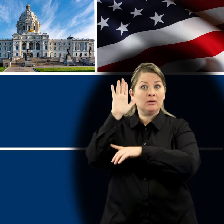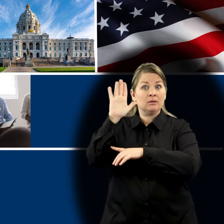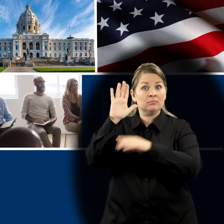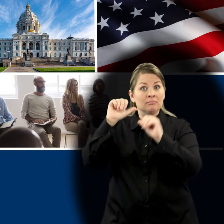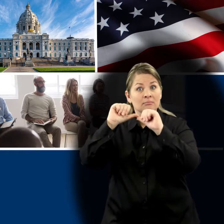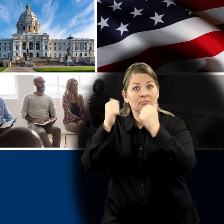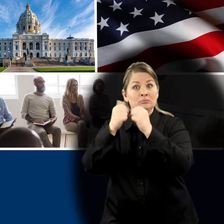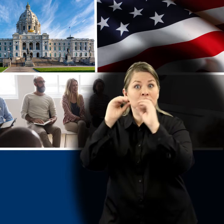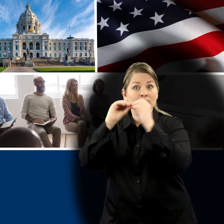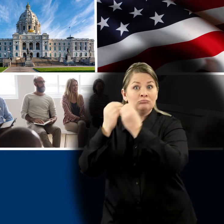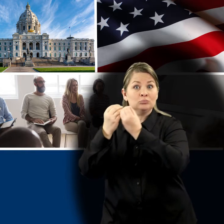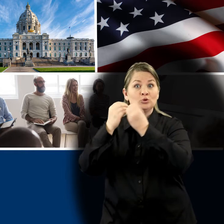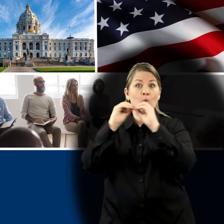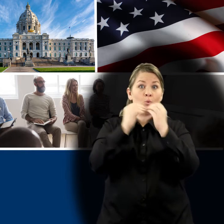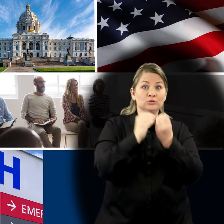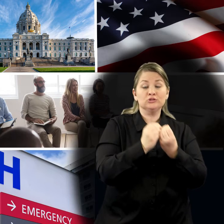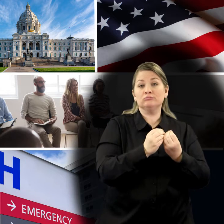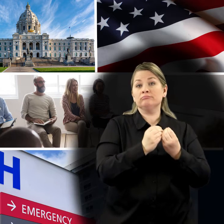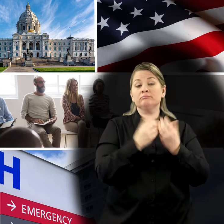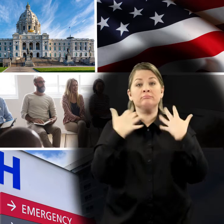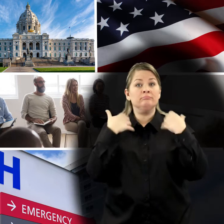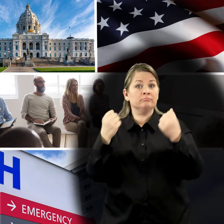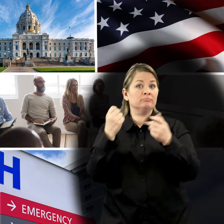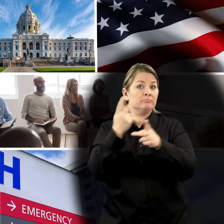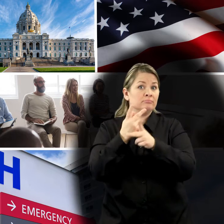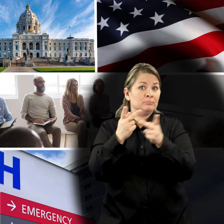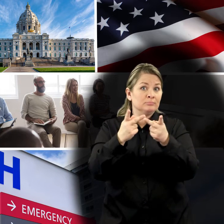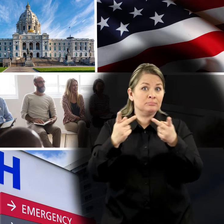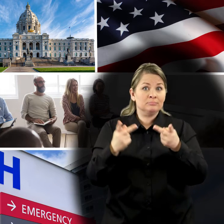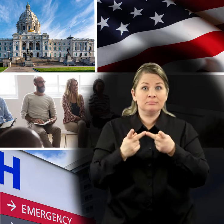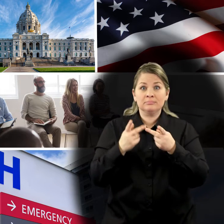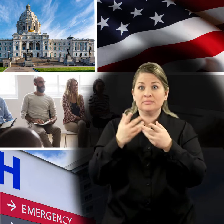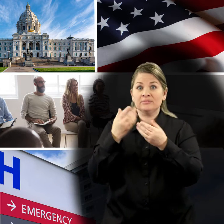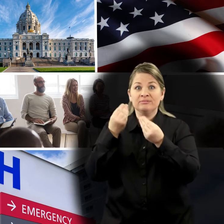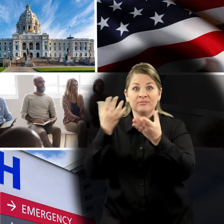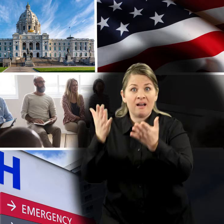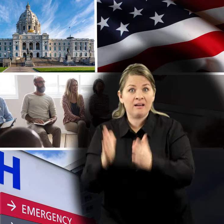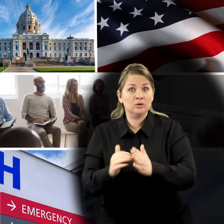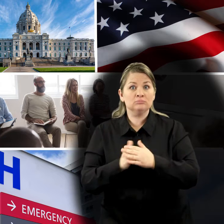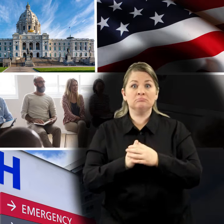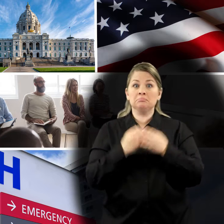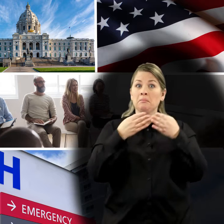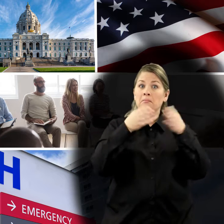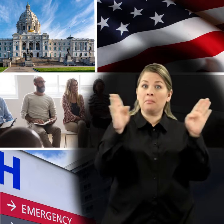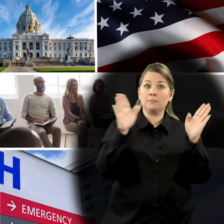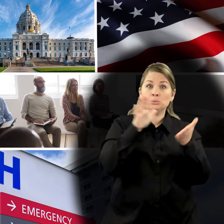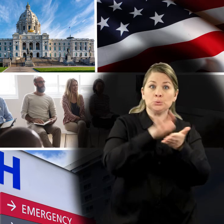organizations, health care providers, public schools and most private businesses